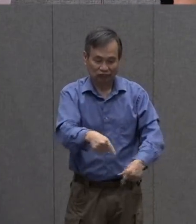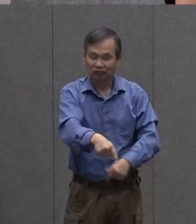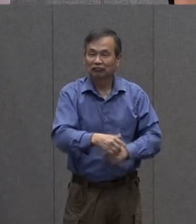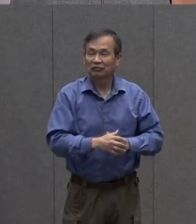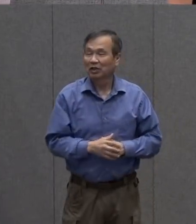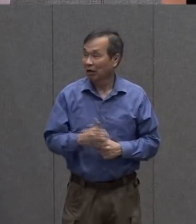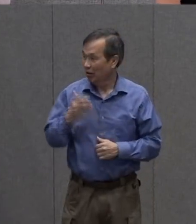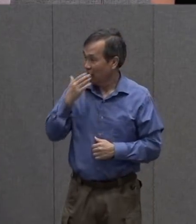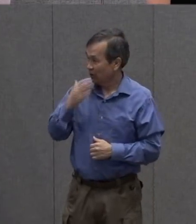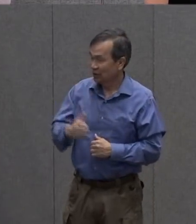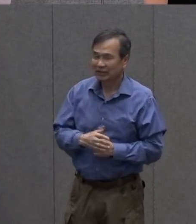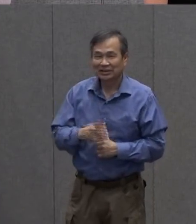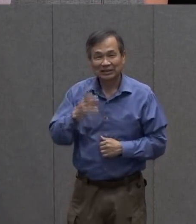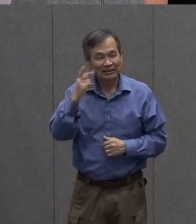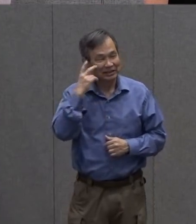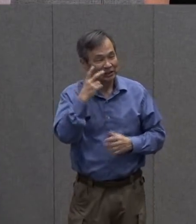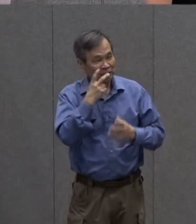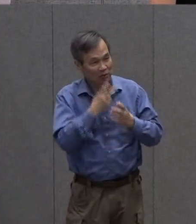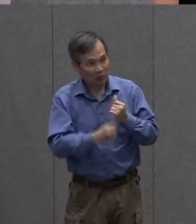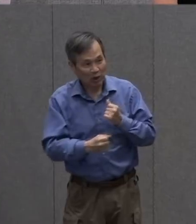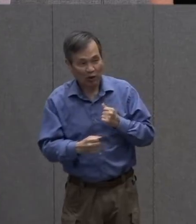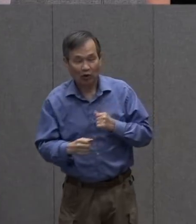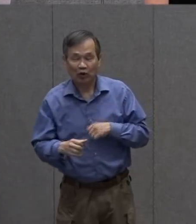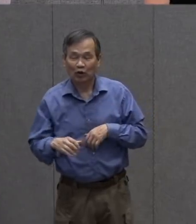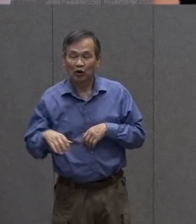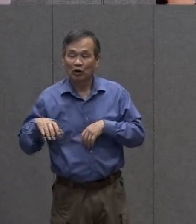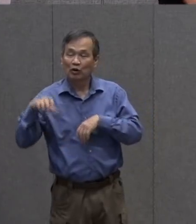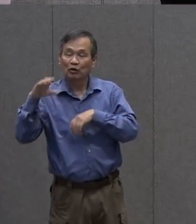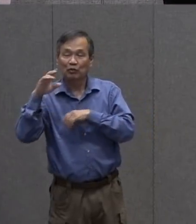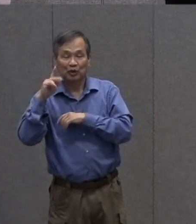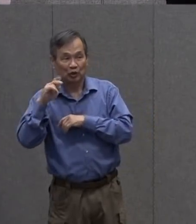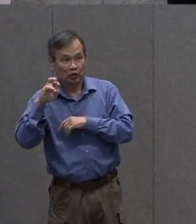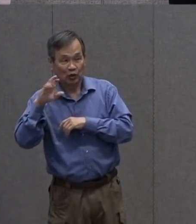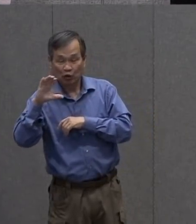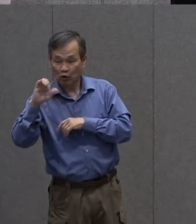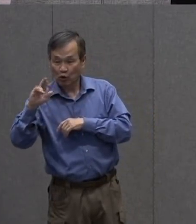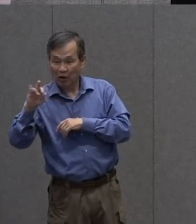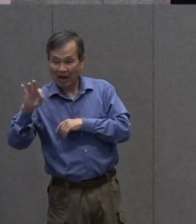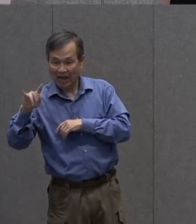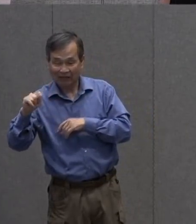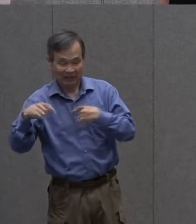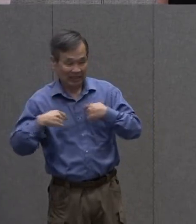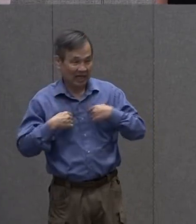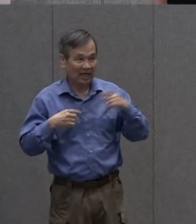Now do you see that both Mrs. Craff and I have moved off the checkers that we jumped?